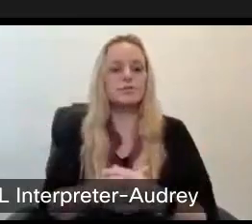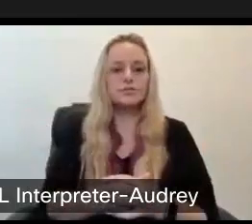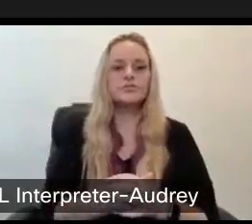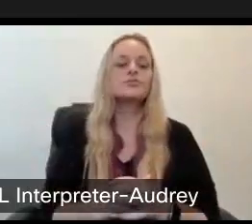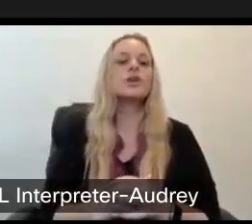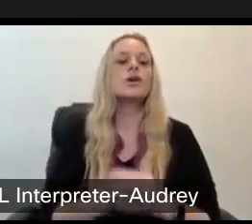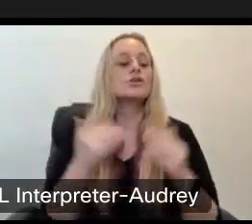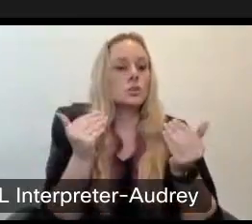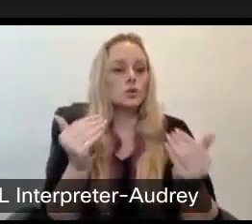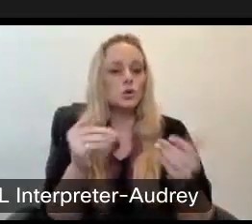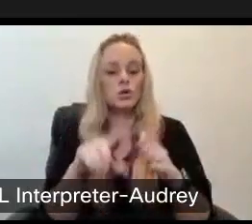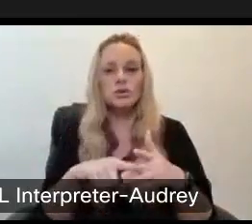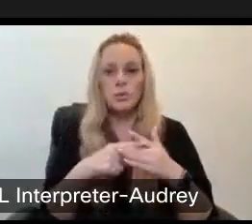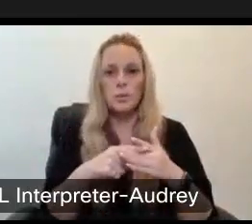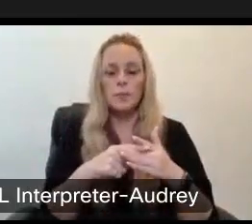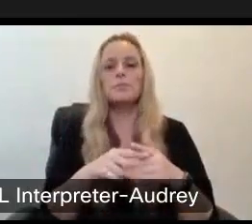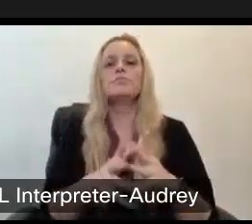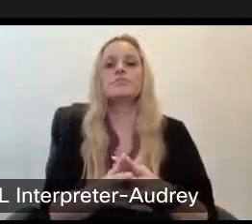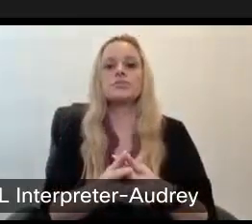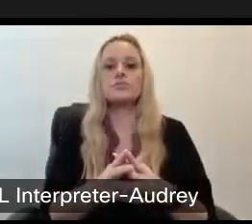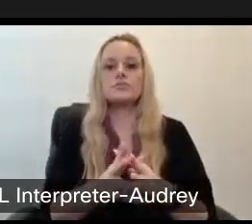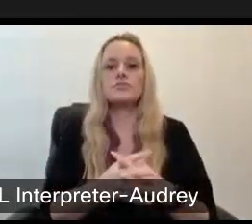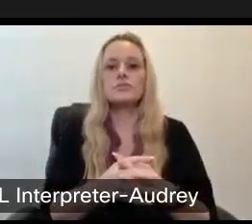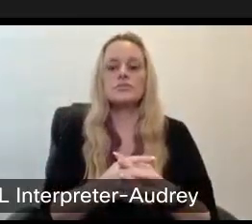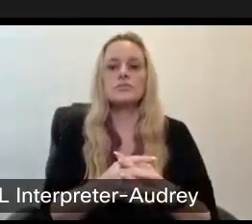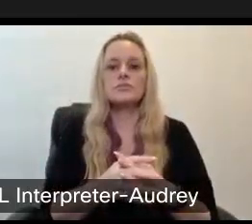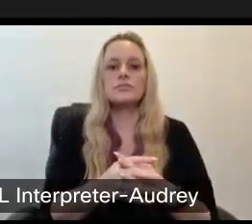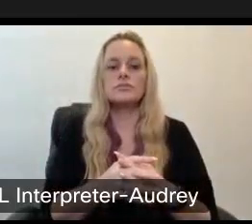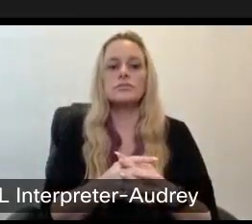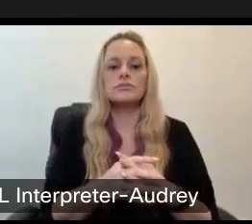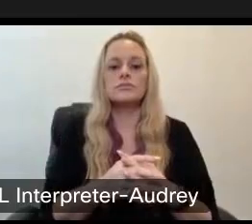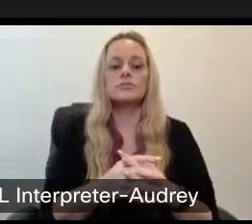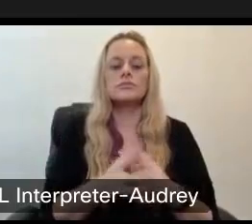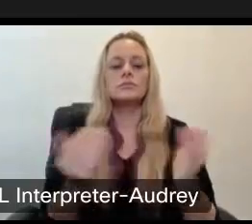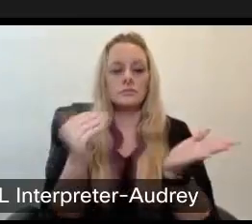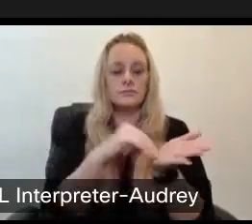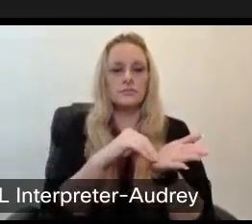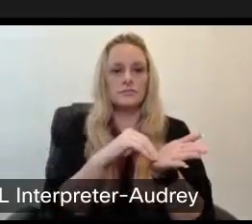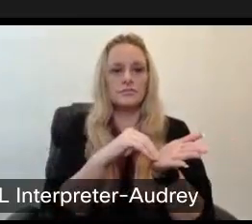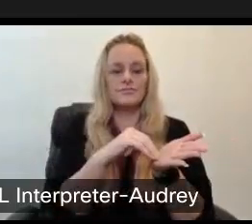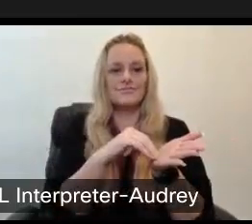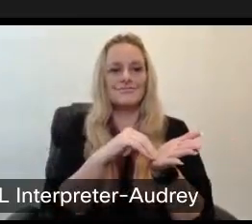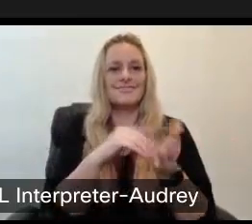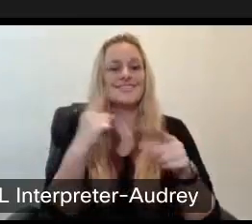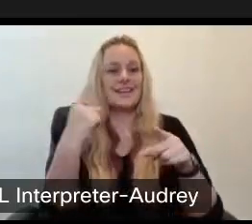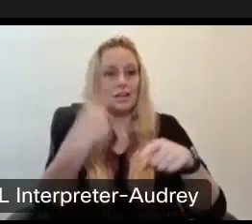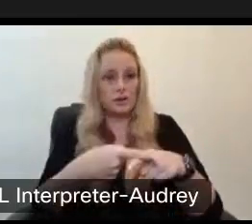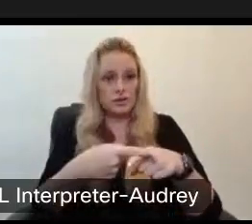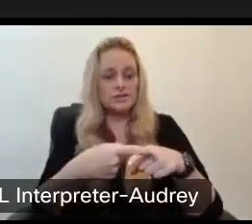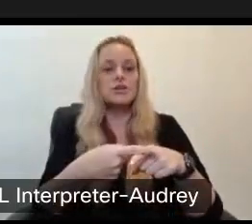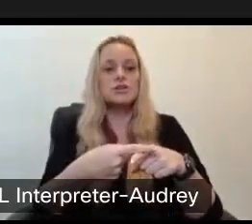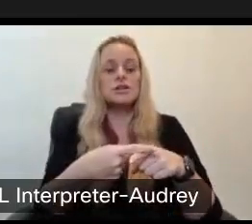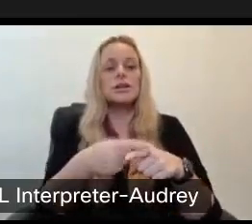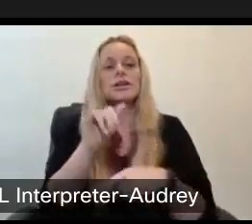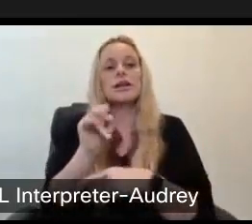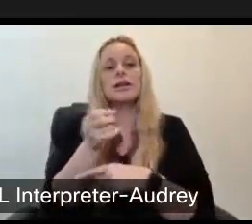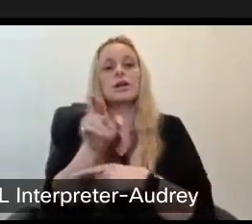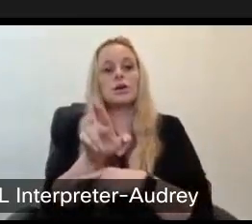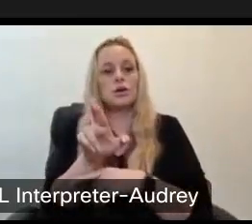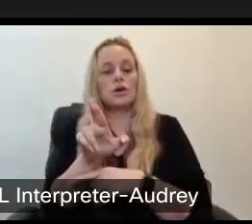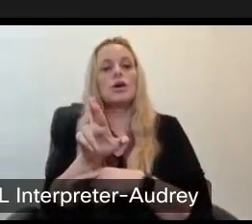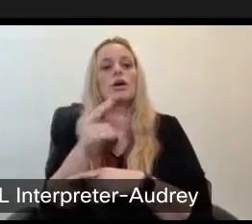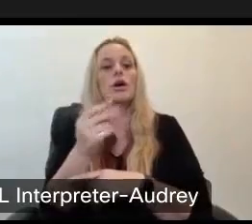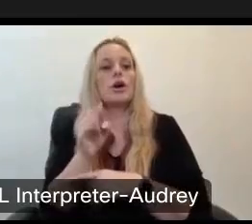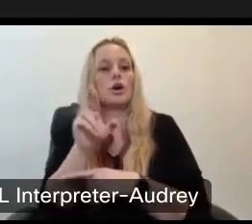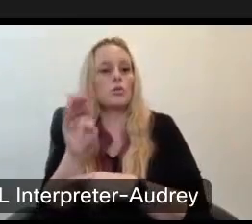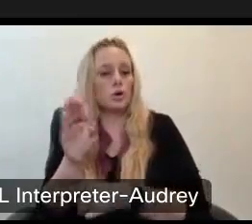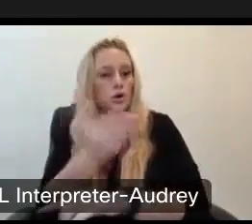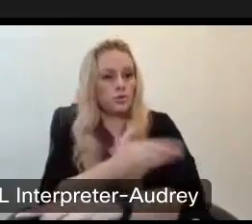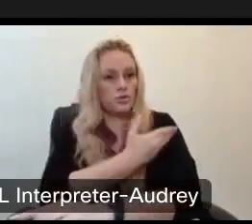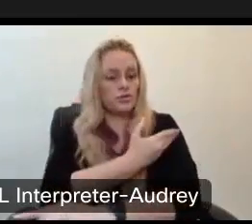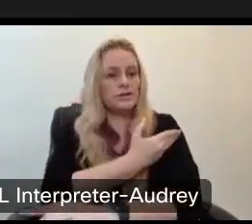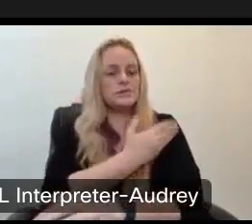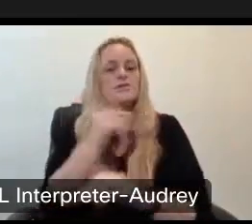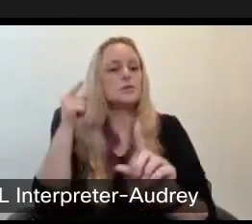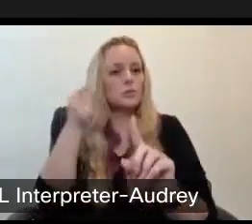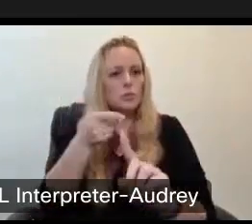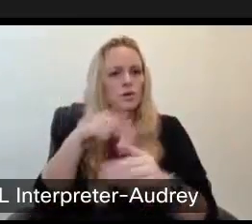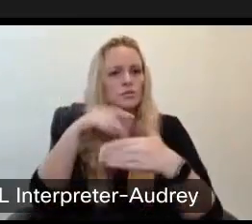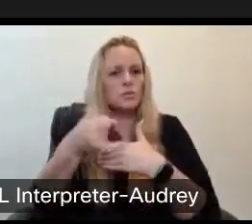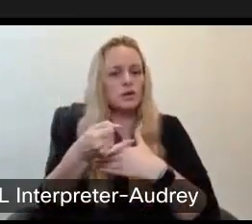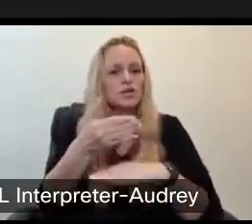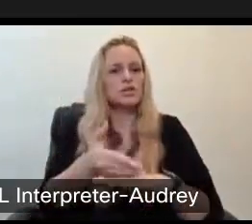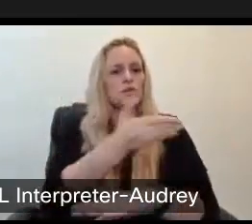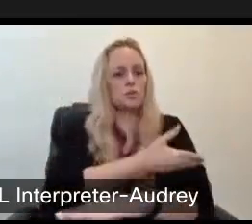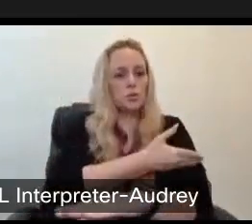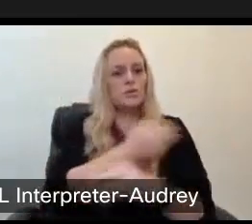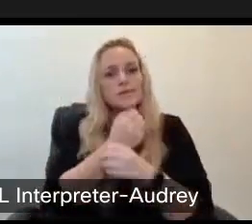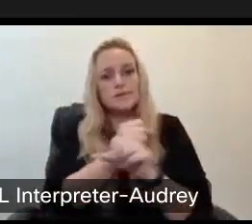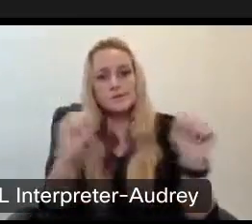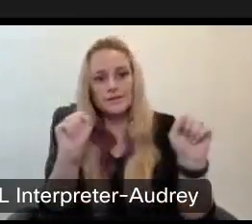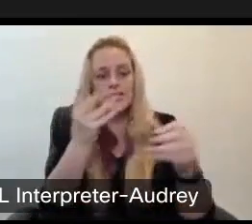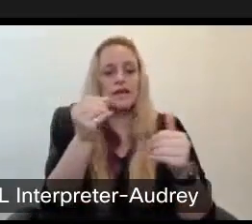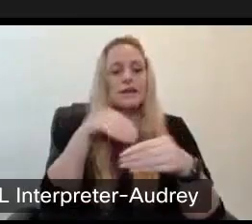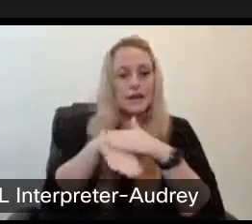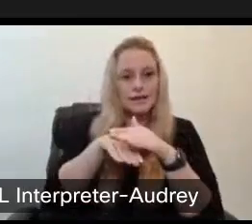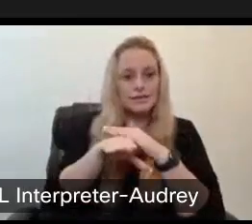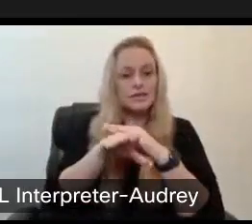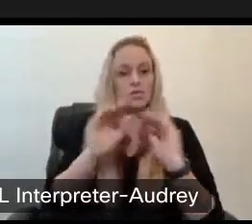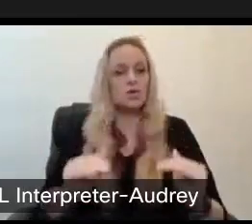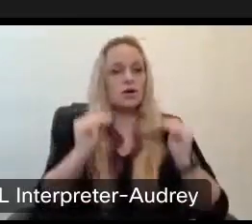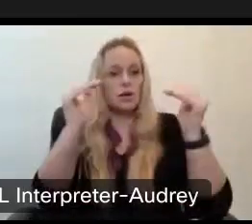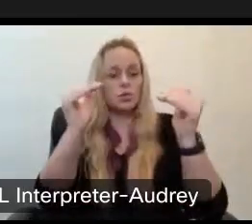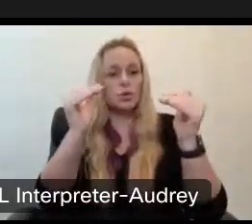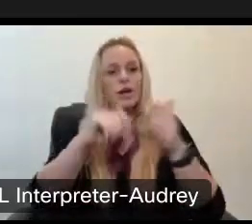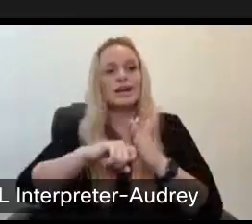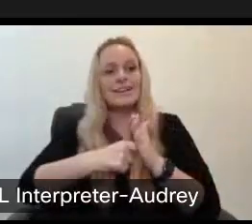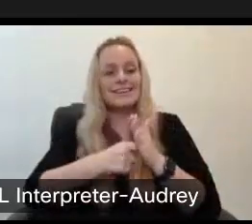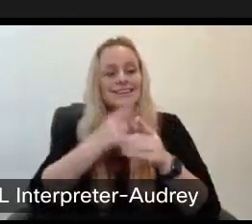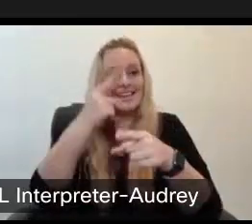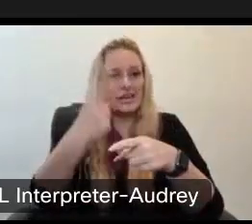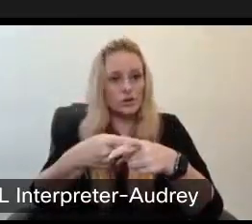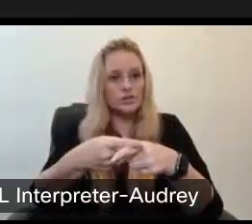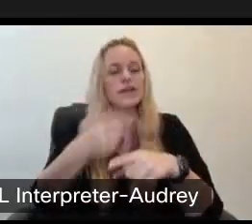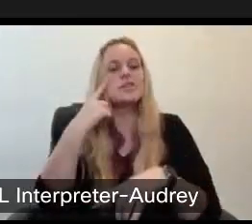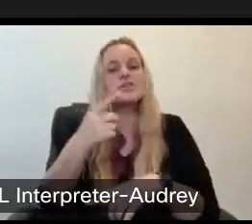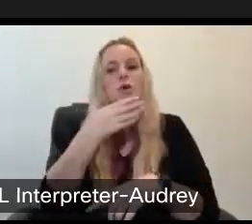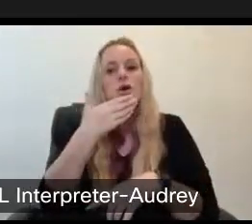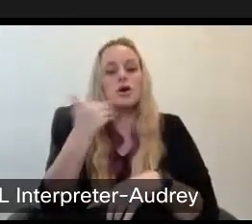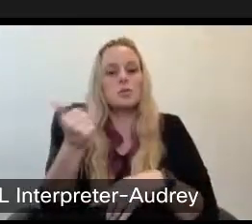So we're gonna get started. Again, in a hardware intersection improvements, the purpose of this project is to enhance pedestrian safety and accessibility in addition to upgrading key intersections for key for better everyone mobility.